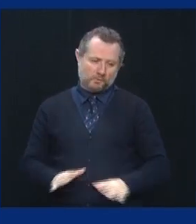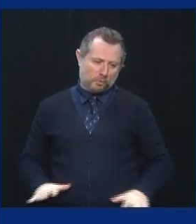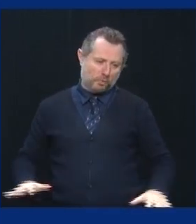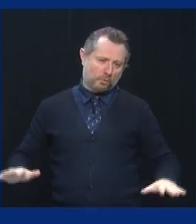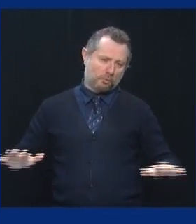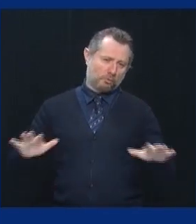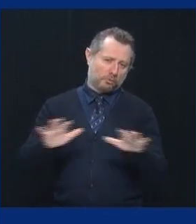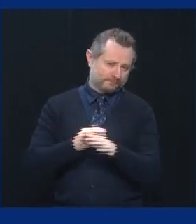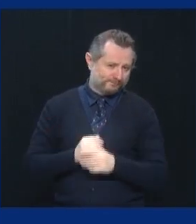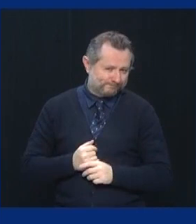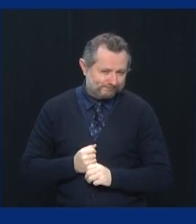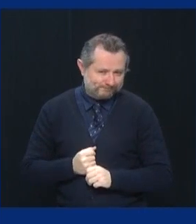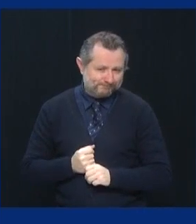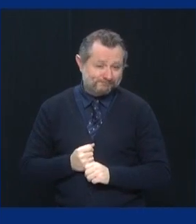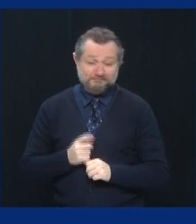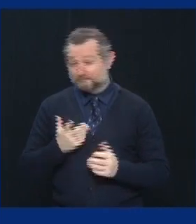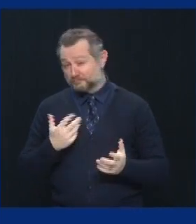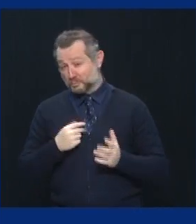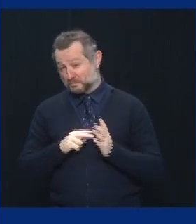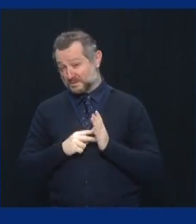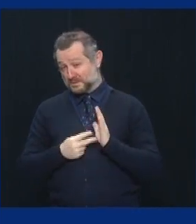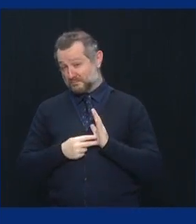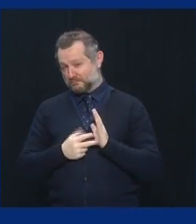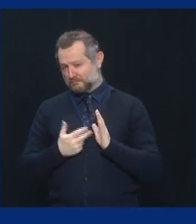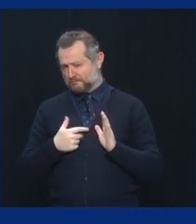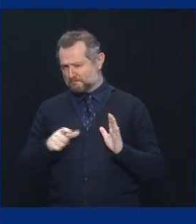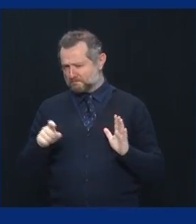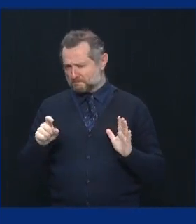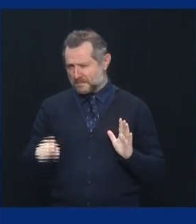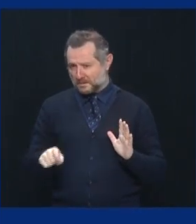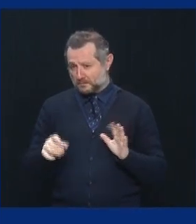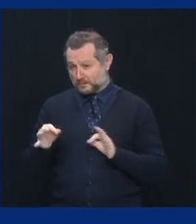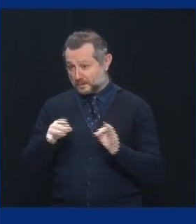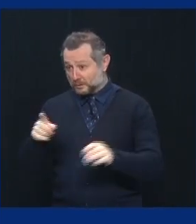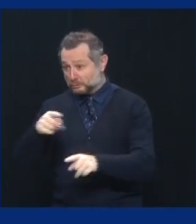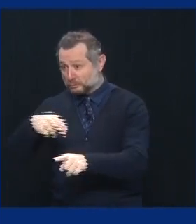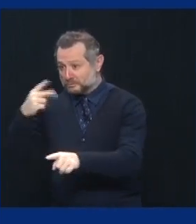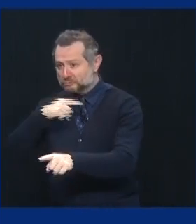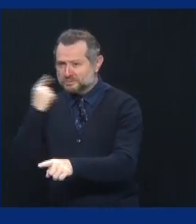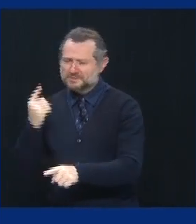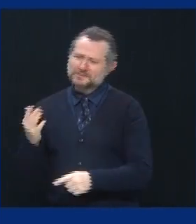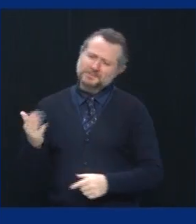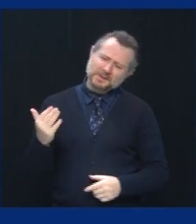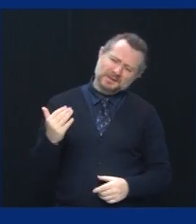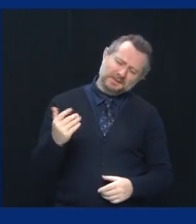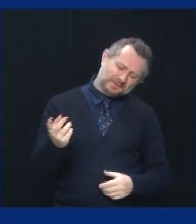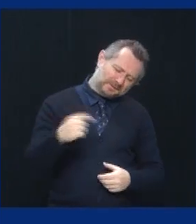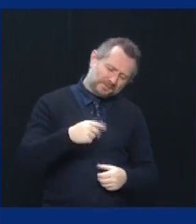THESE EFFORTS HAVE TO BE FUELED BY HARD WORKING AMERICANS LIKE